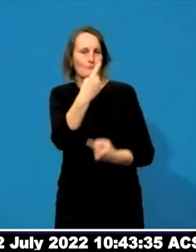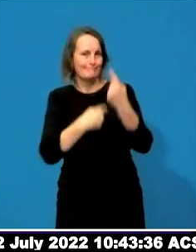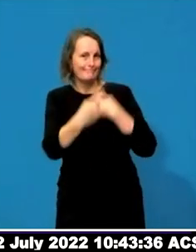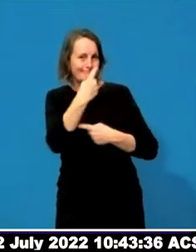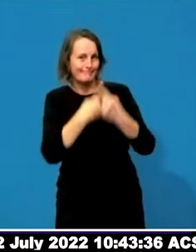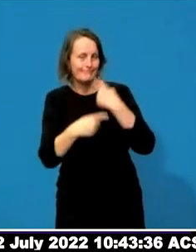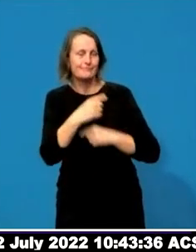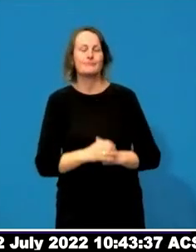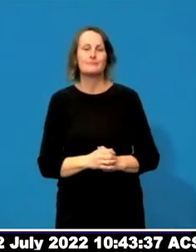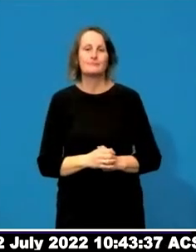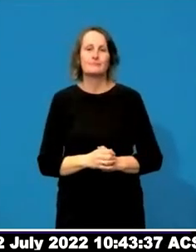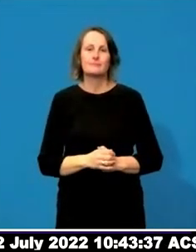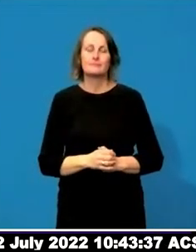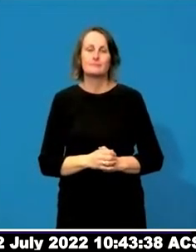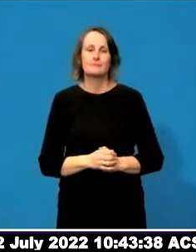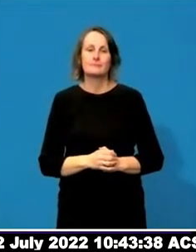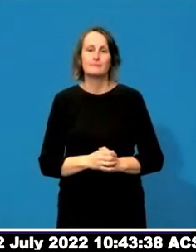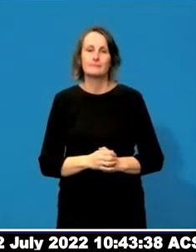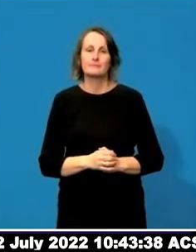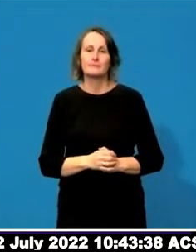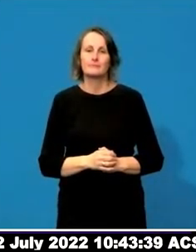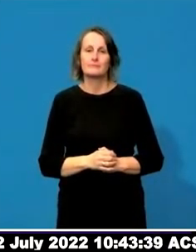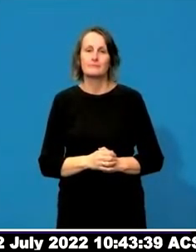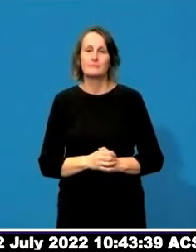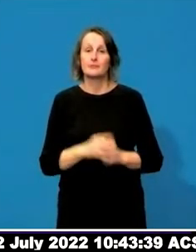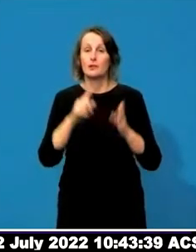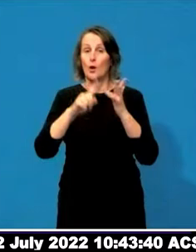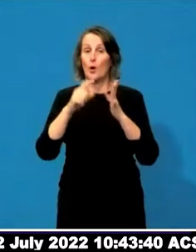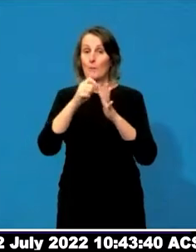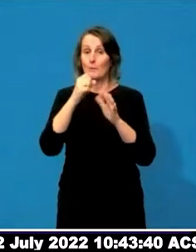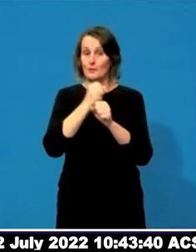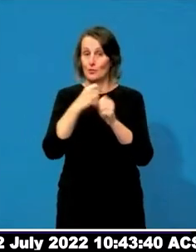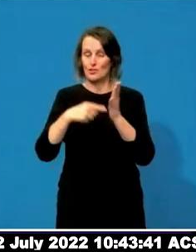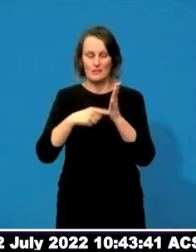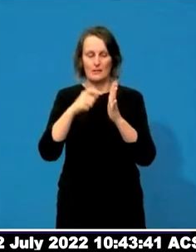of the Public Guardian and Trustee of the Northern Territory is? Certainly.